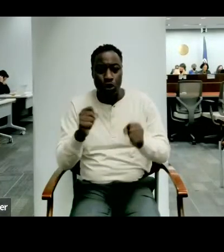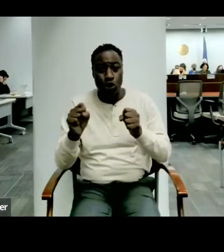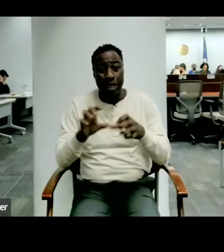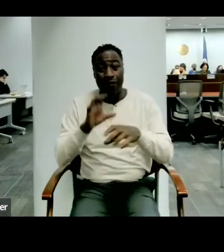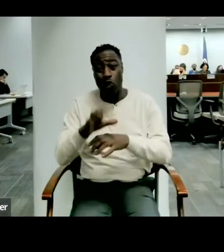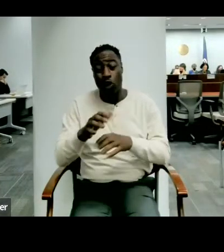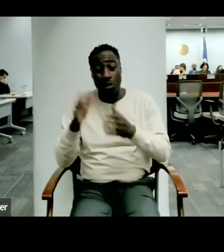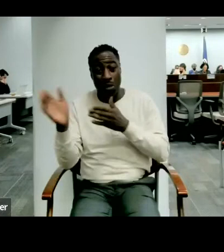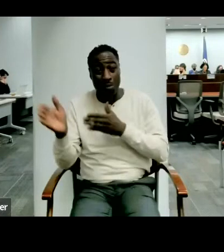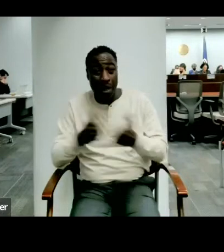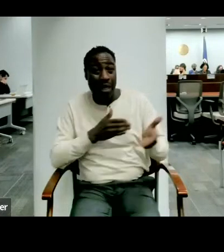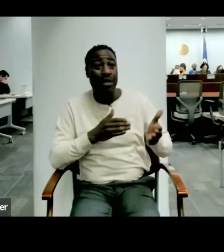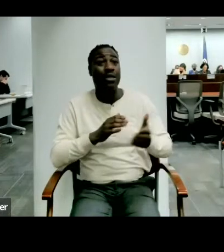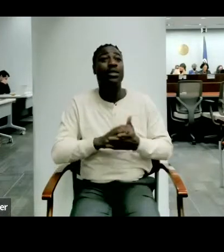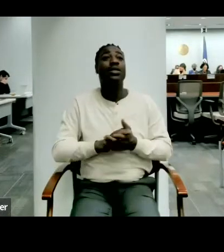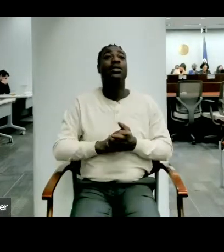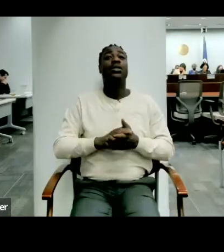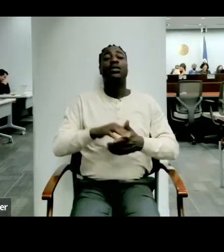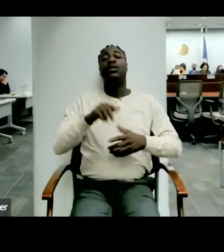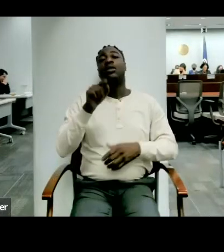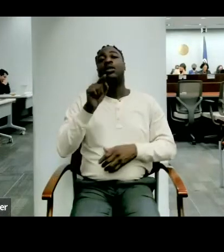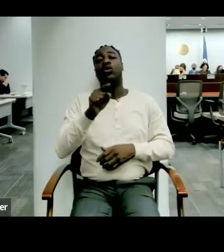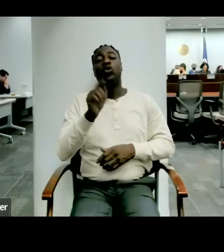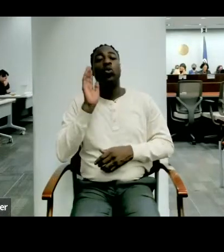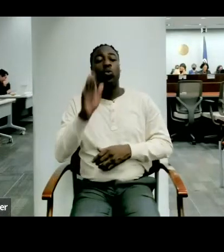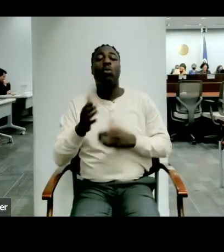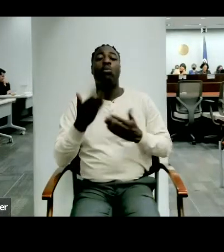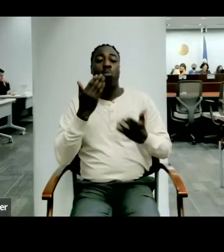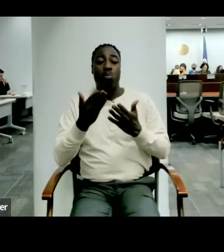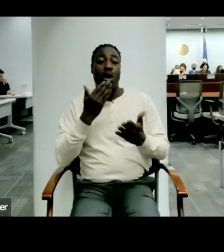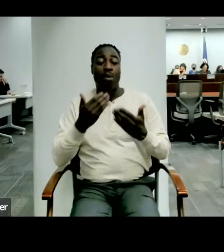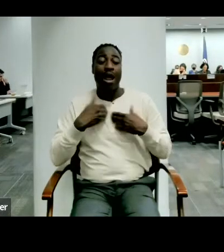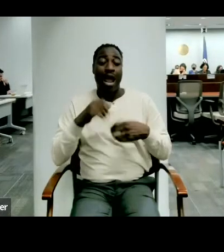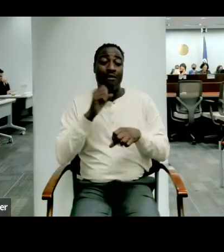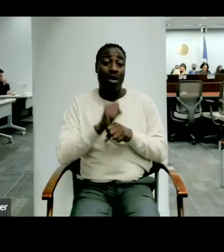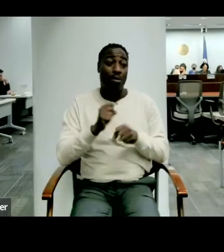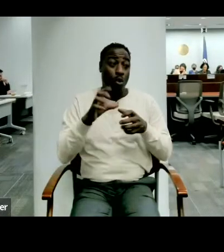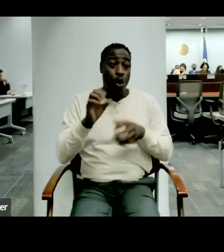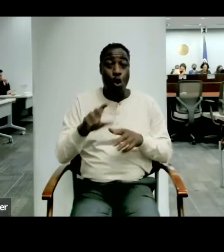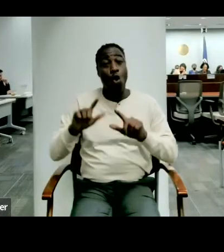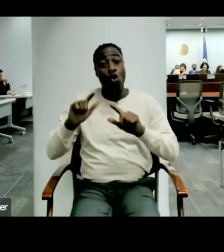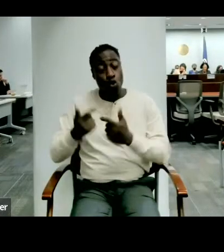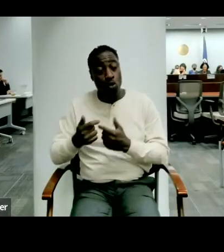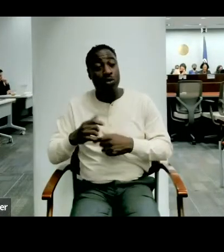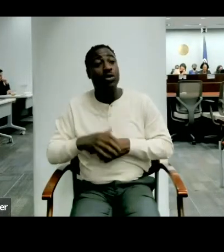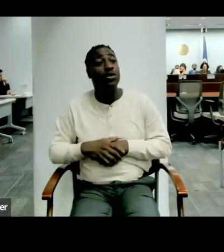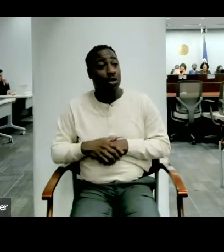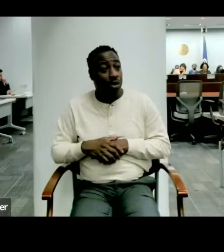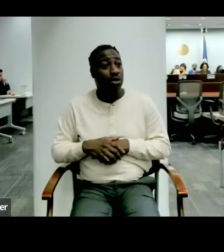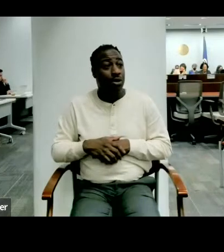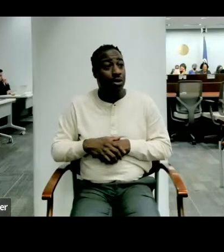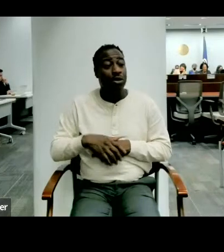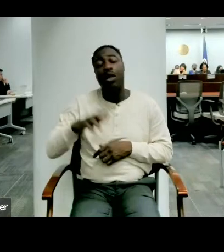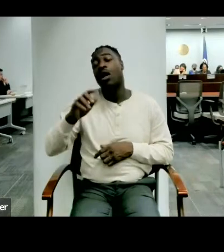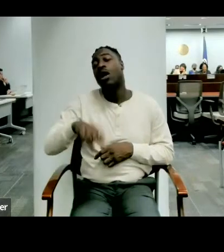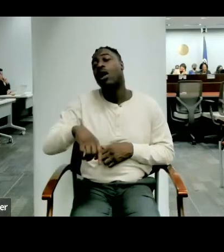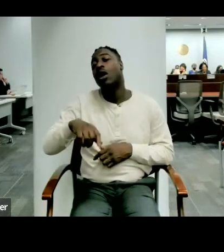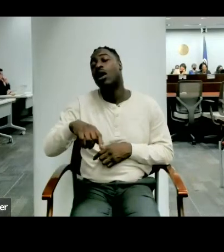EEOC says. Ms. Correia, likely have employees or groups of other plaintiffs' side lawyers